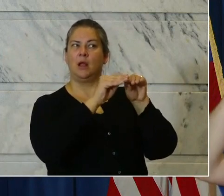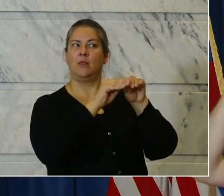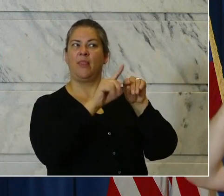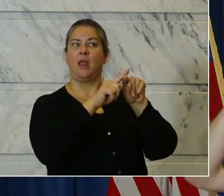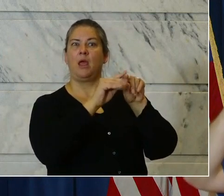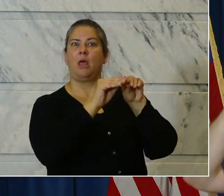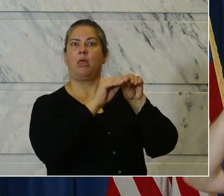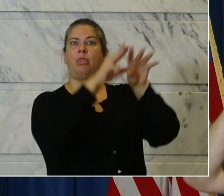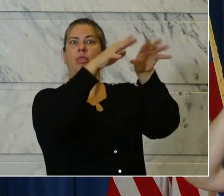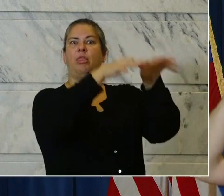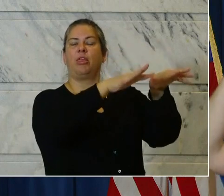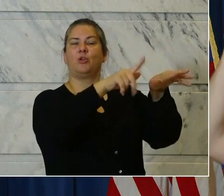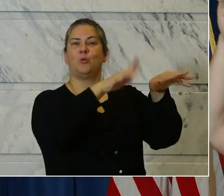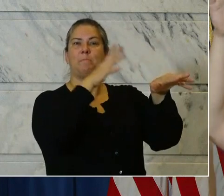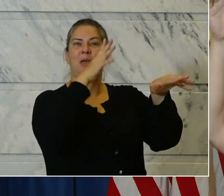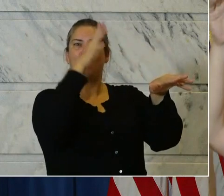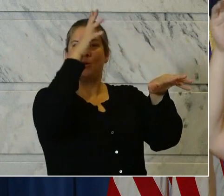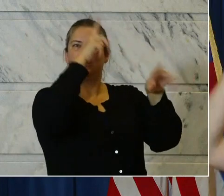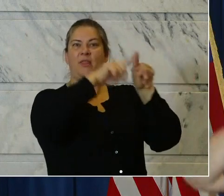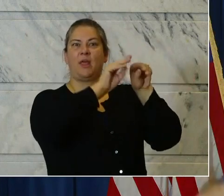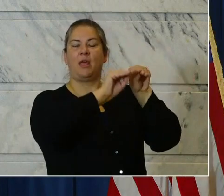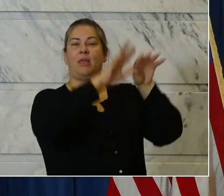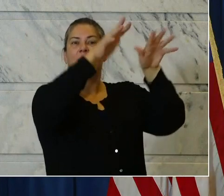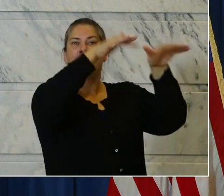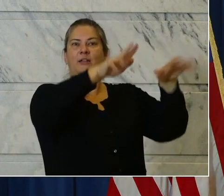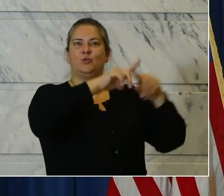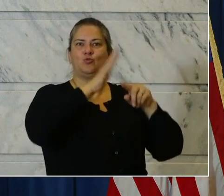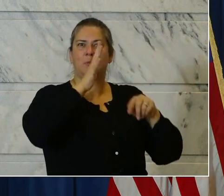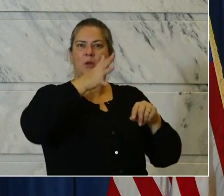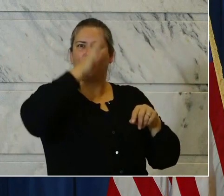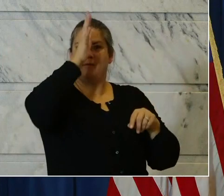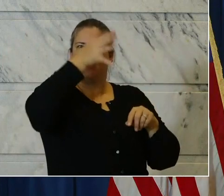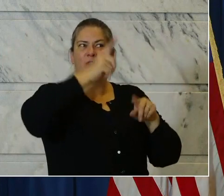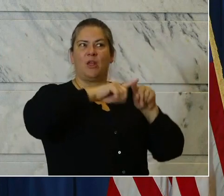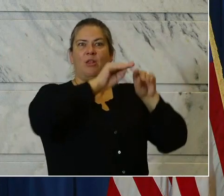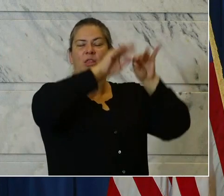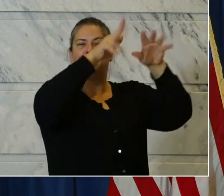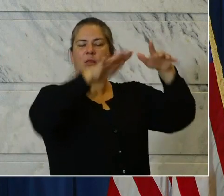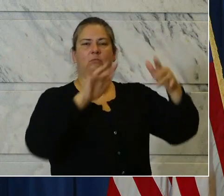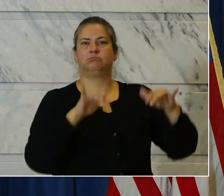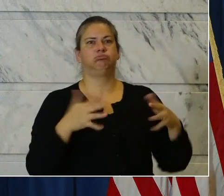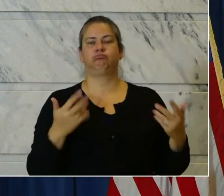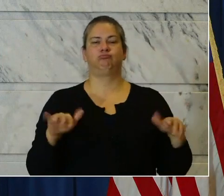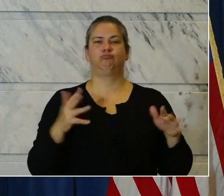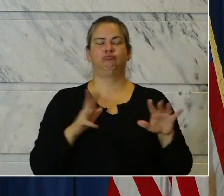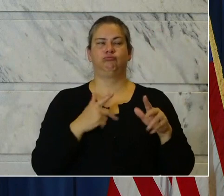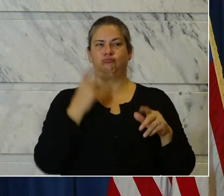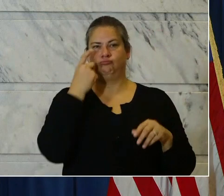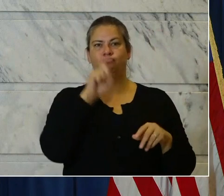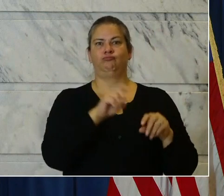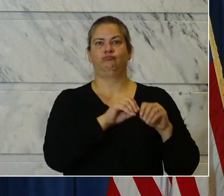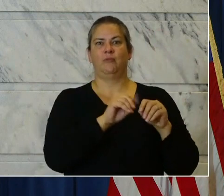TWENTIES. AND THEN THEIR PARENTS OR OR OR JUST A SLIGHTLY OLDER GENERATION GETS